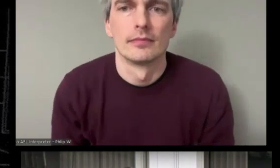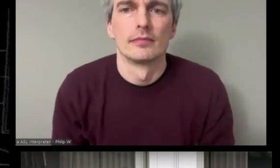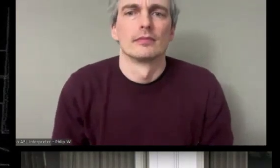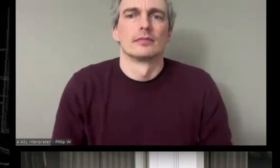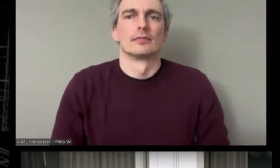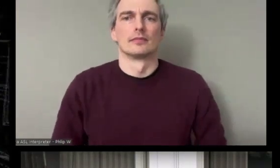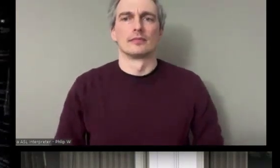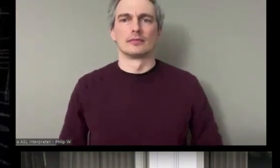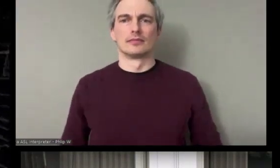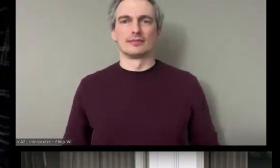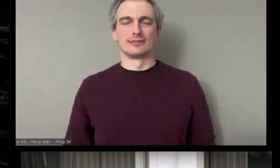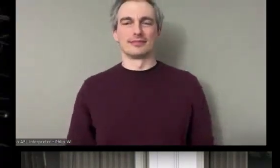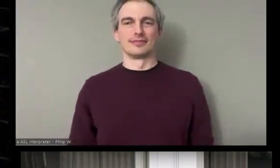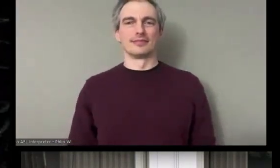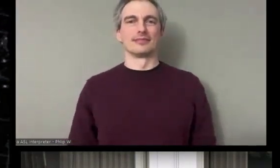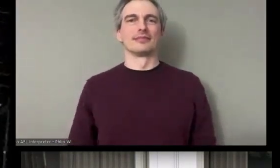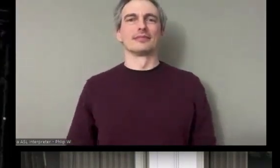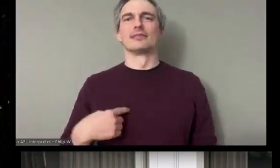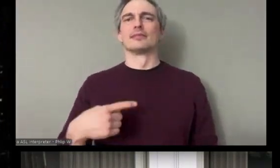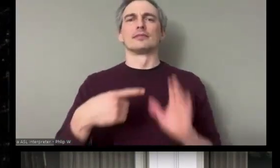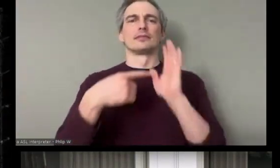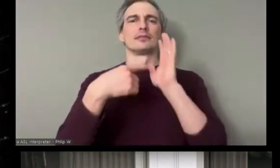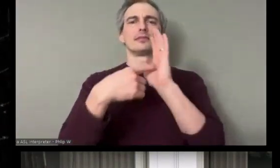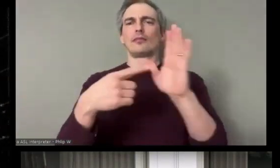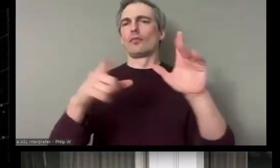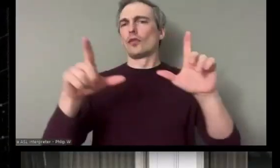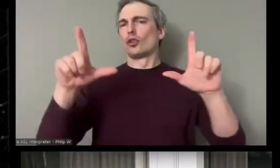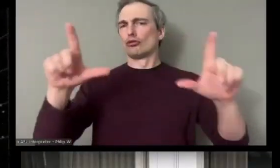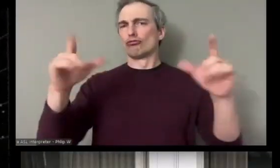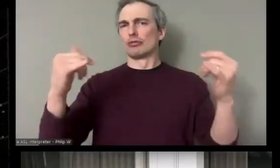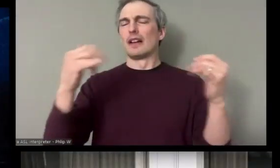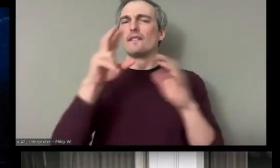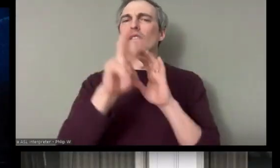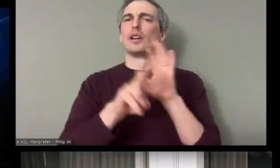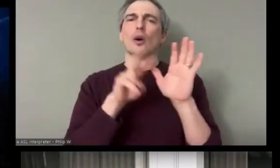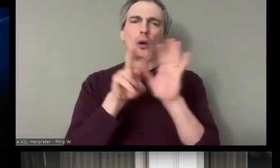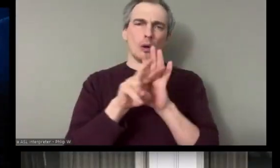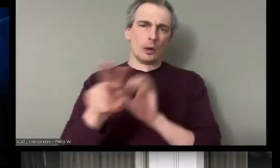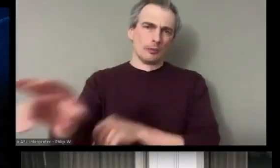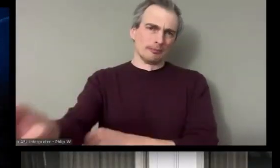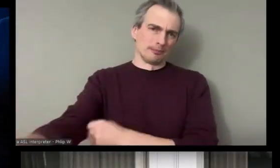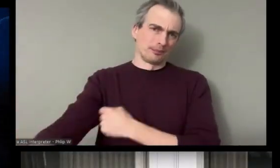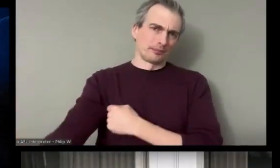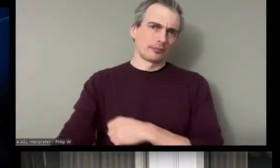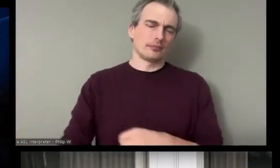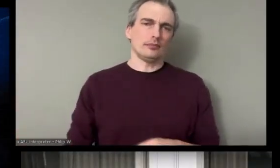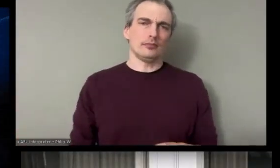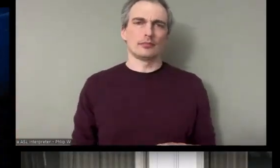Oh my gosh. I'm showing on the screen this video that kind of shows a little bit of explanation